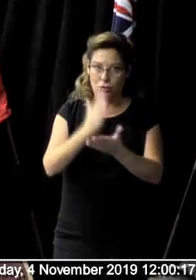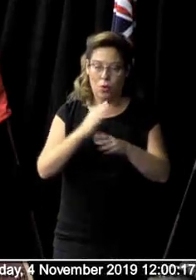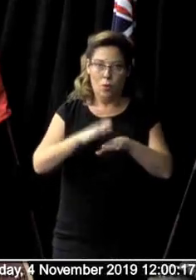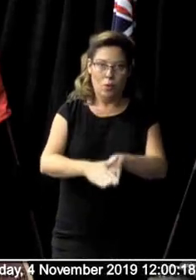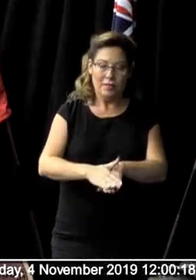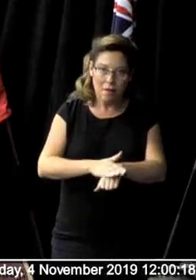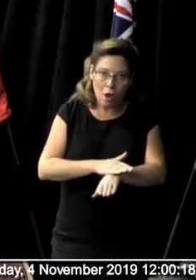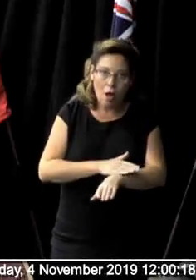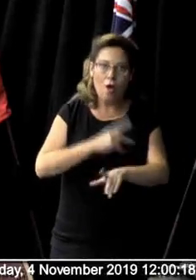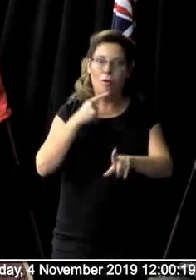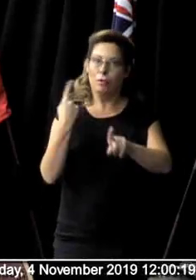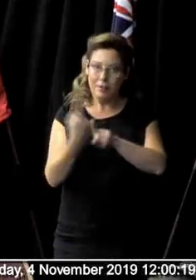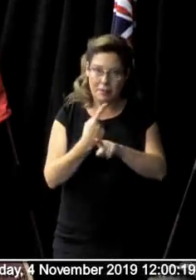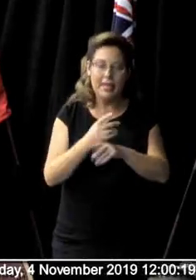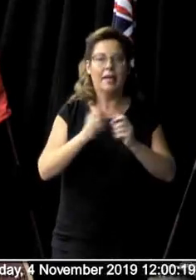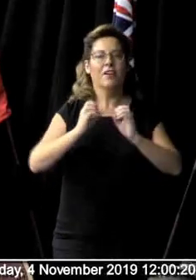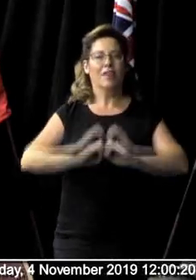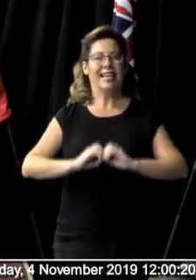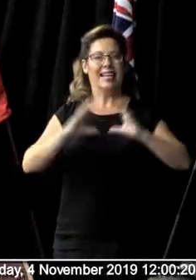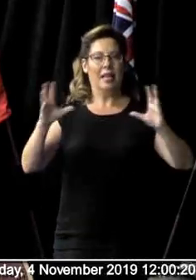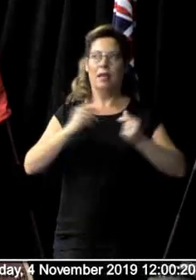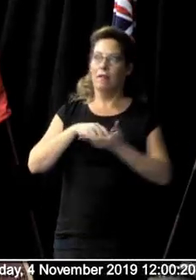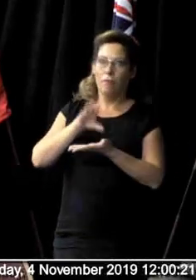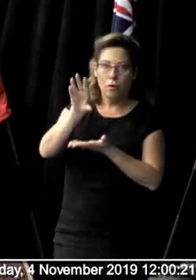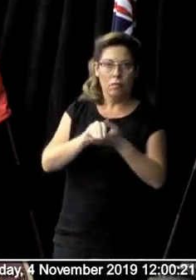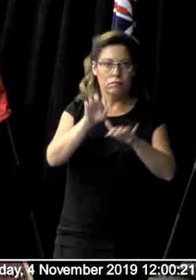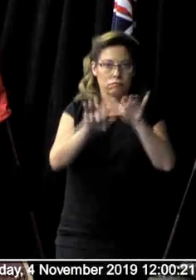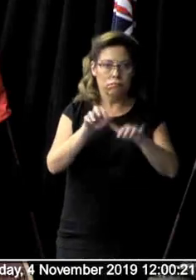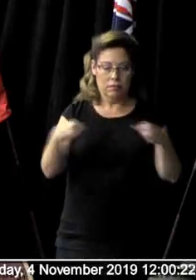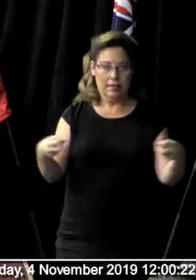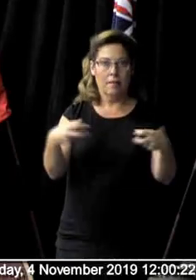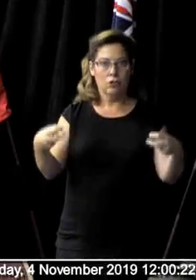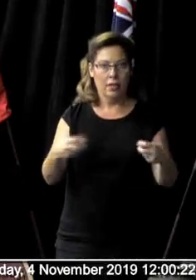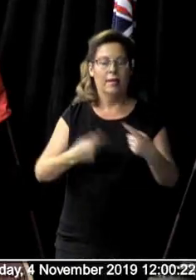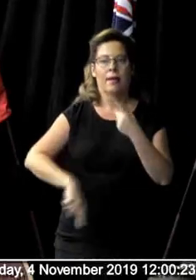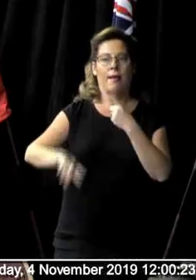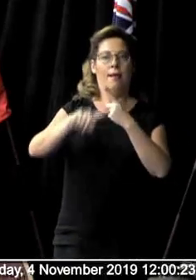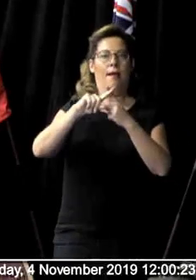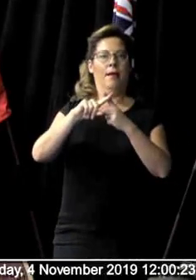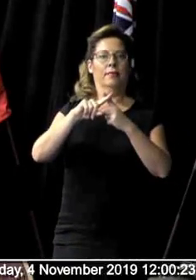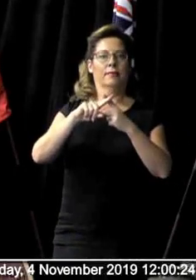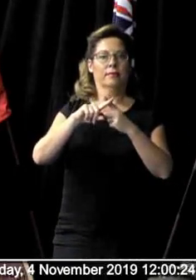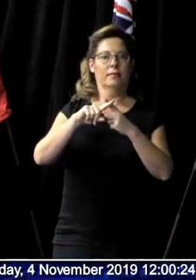and the reporting, the transcript, captures everything. Can I give a little bit of forensic advice